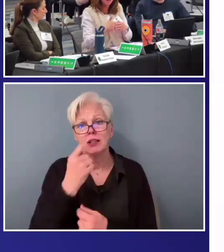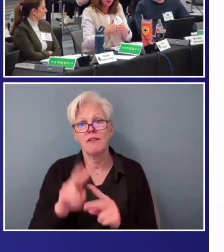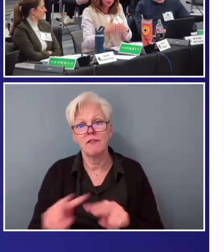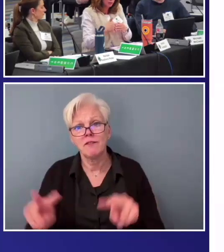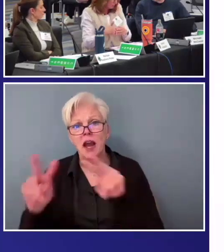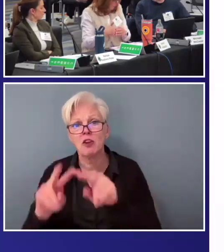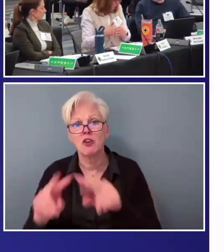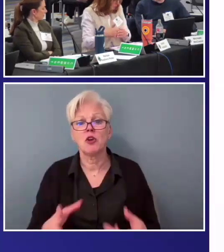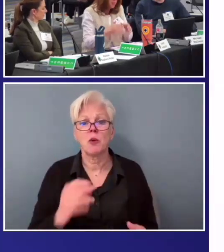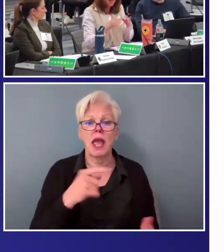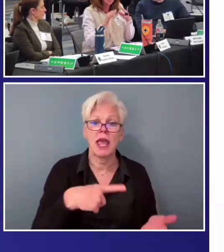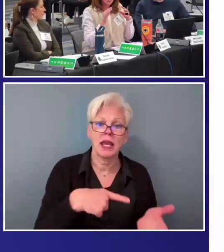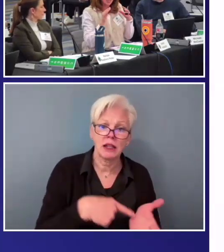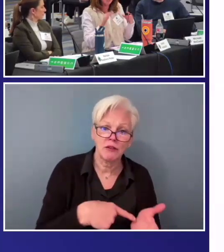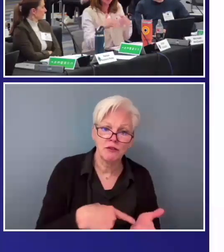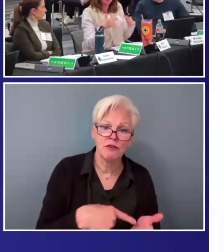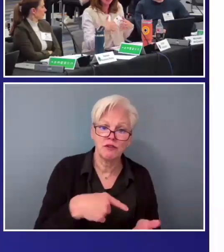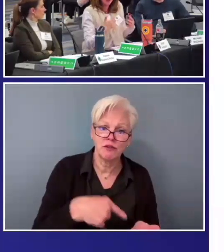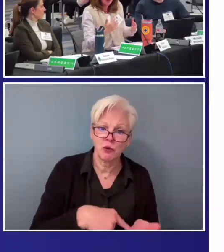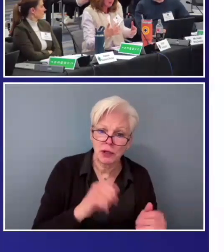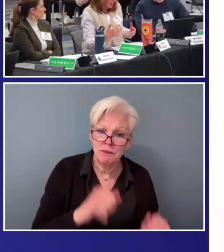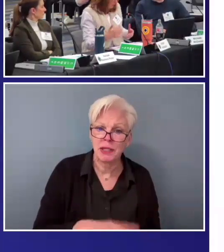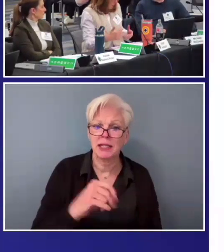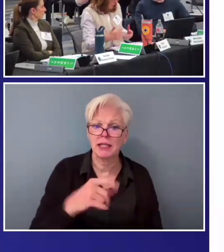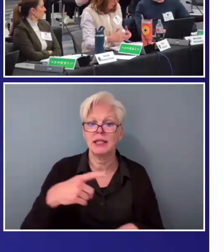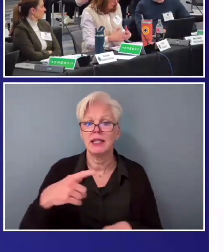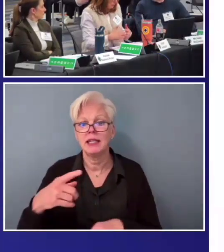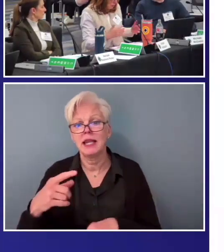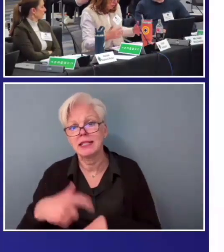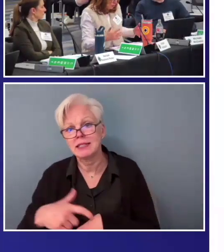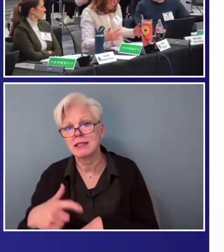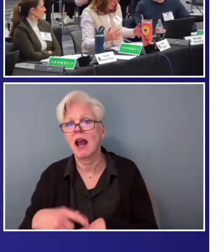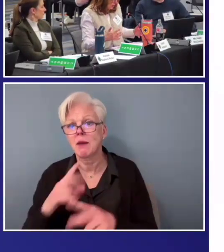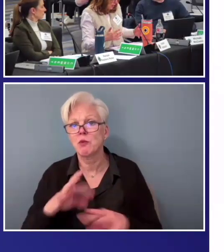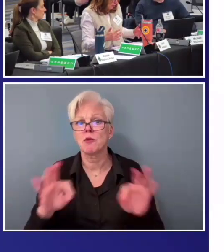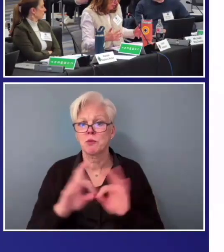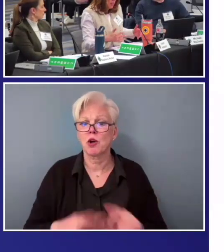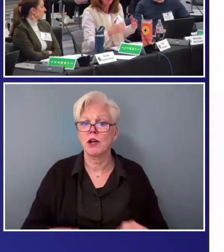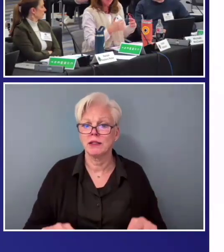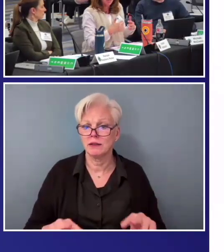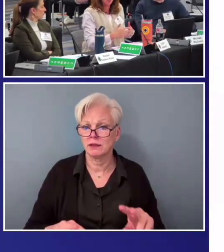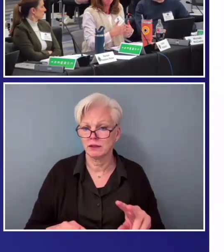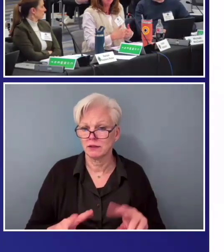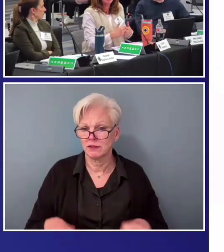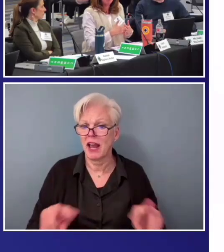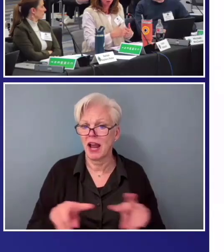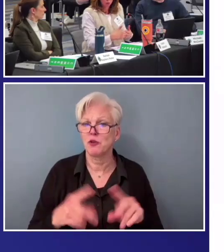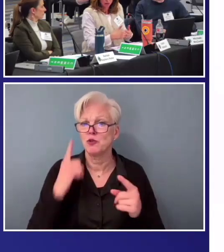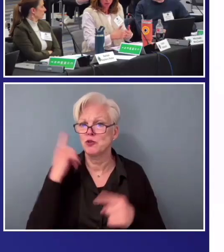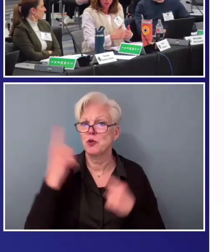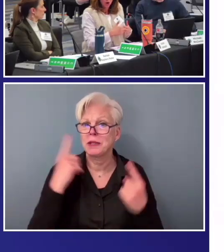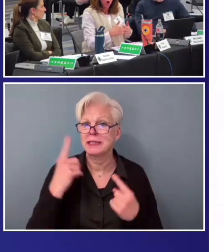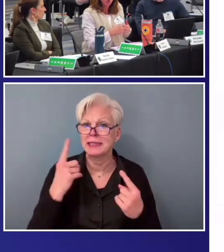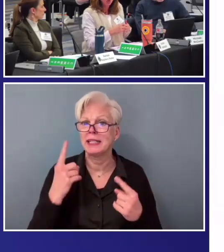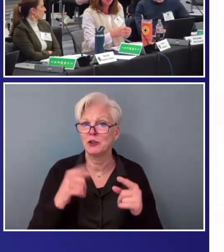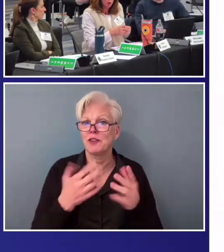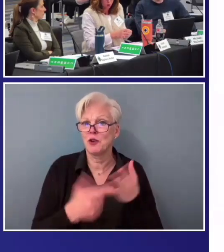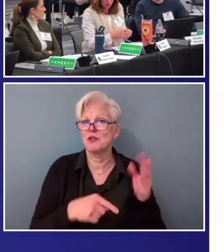variables in value, I'm just publicly advocating for as much as you can get out about how many programs are small.